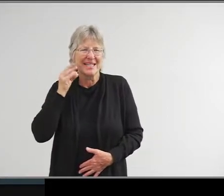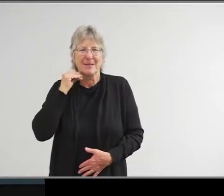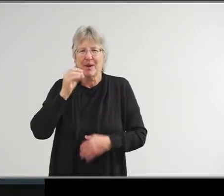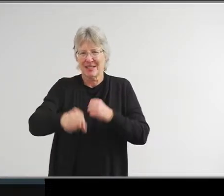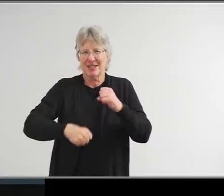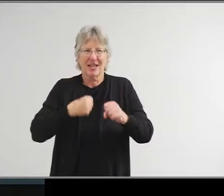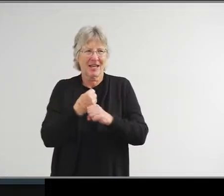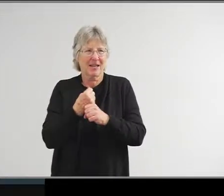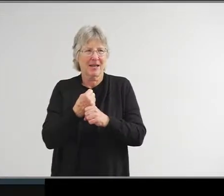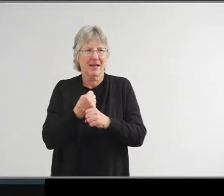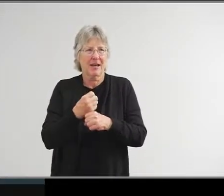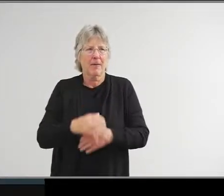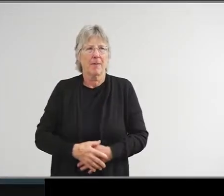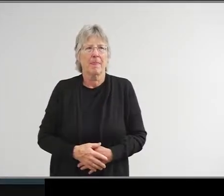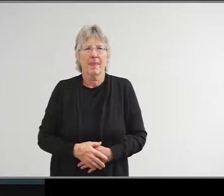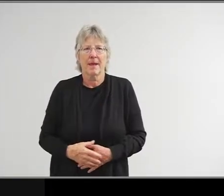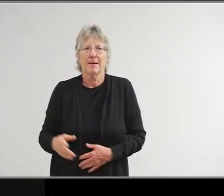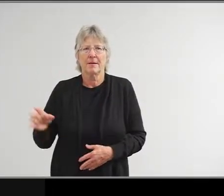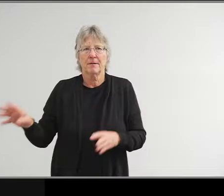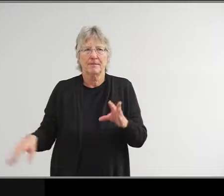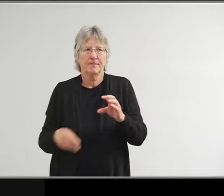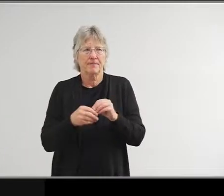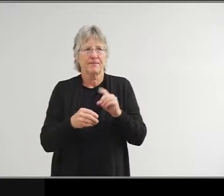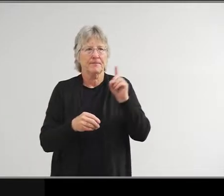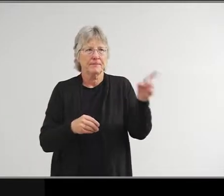I'd like to turn things over to Kat Tacea